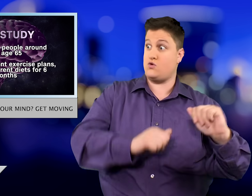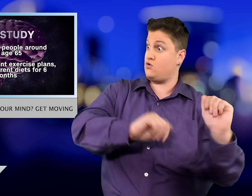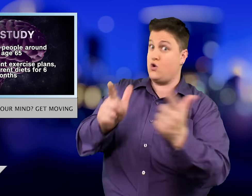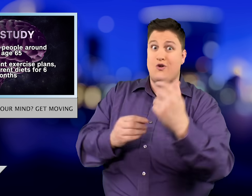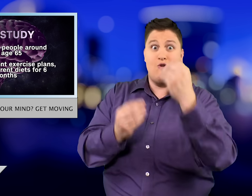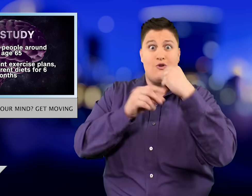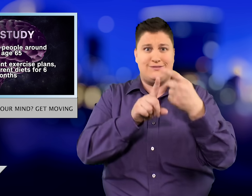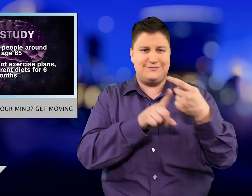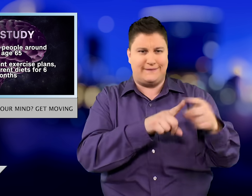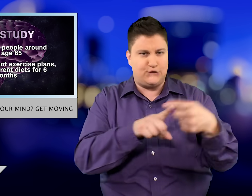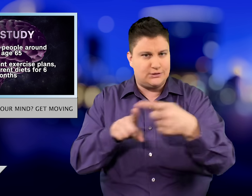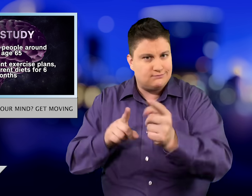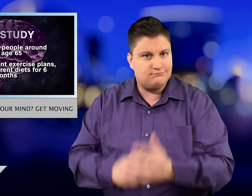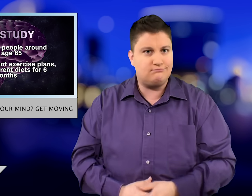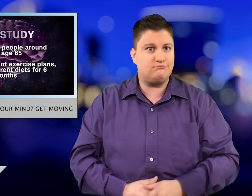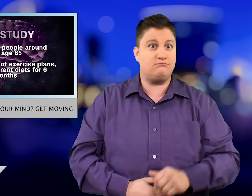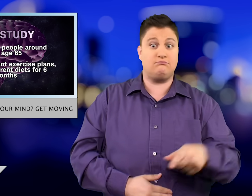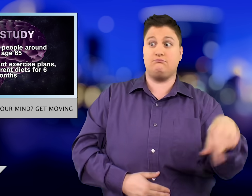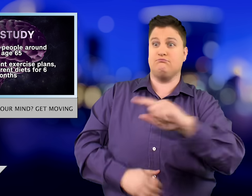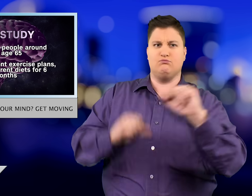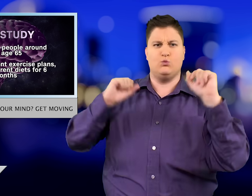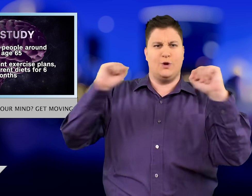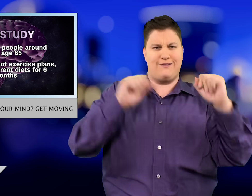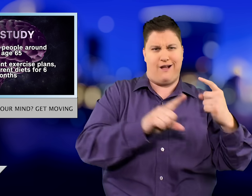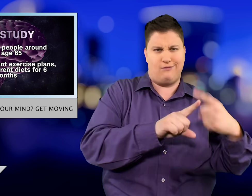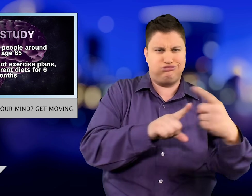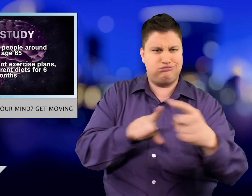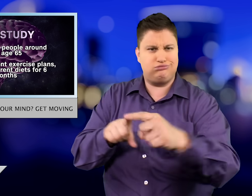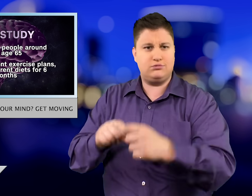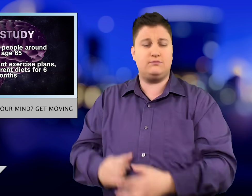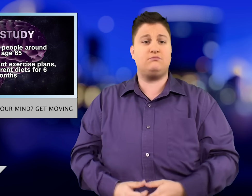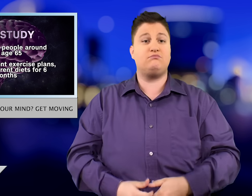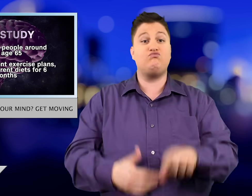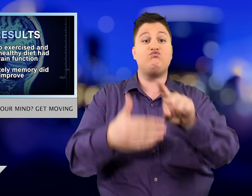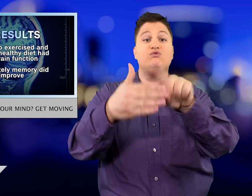All ate different diets and worked out on different regimens.